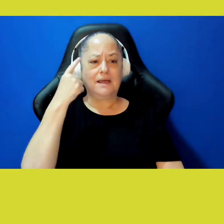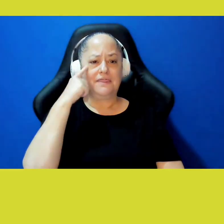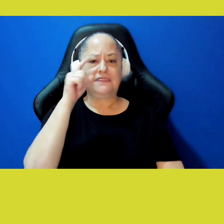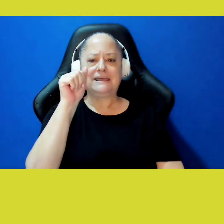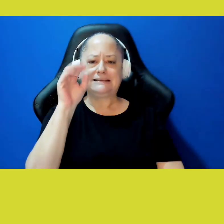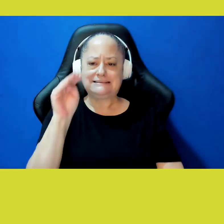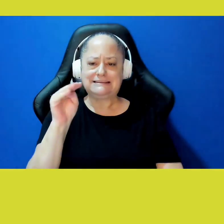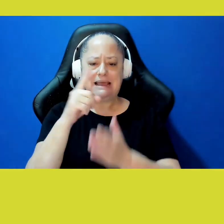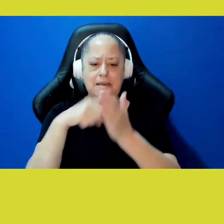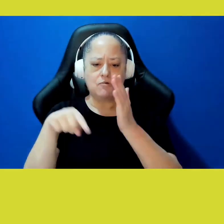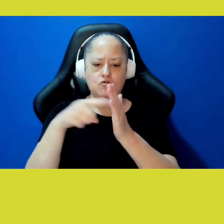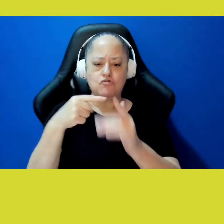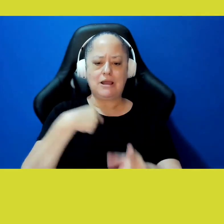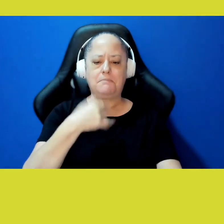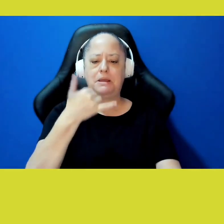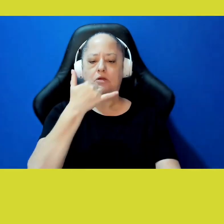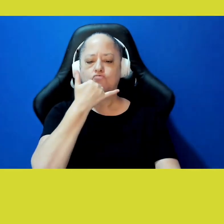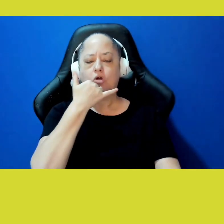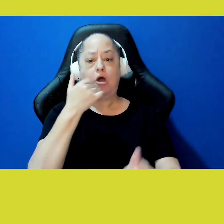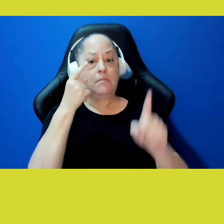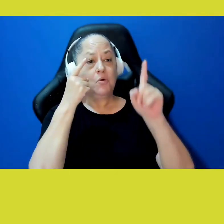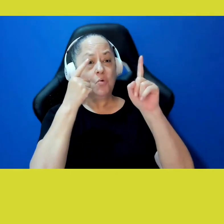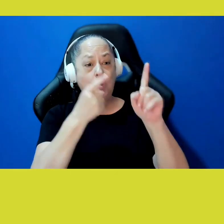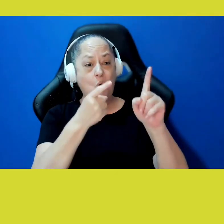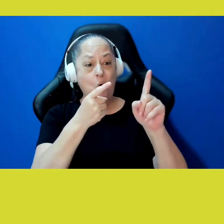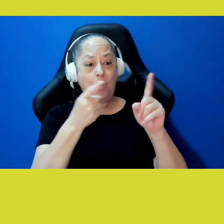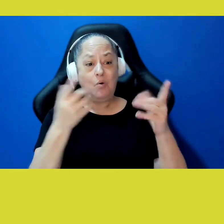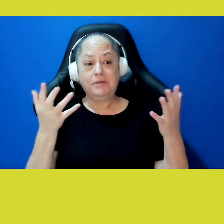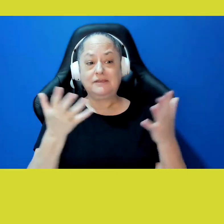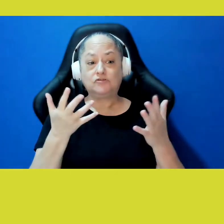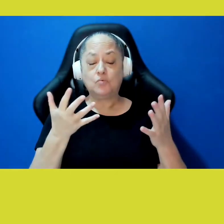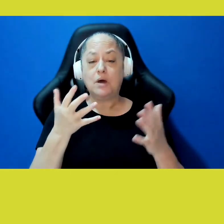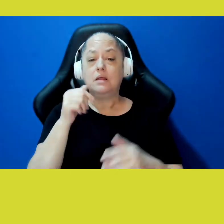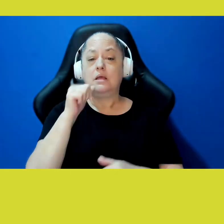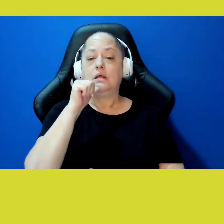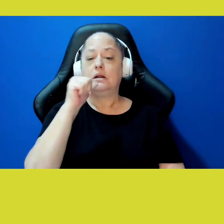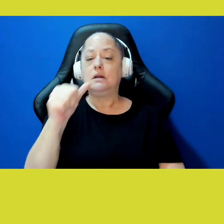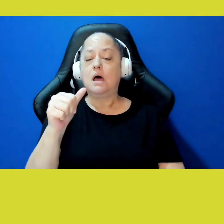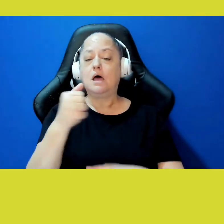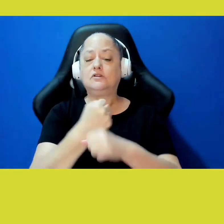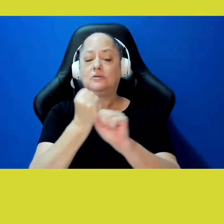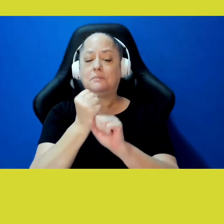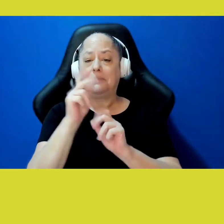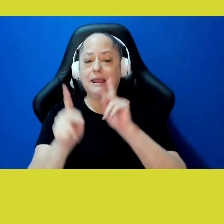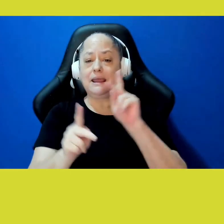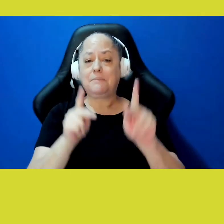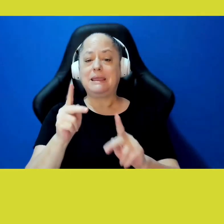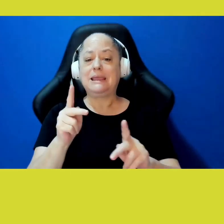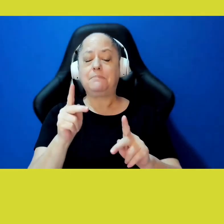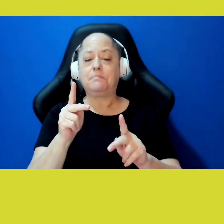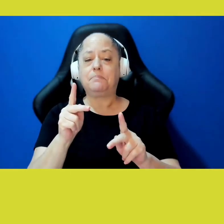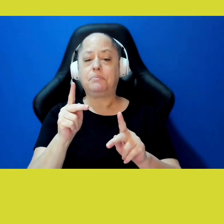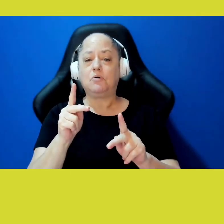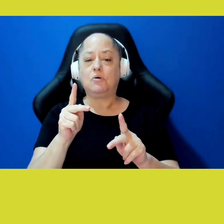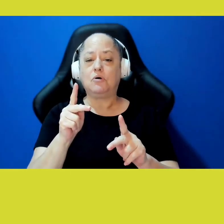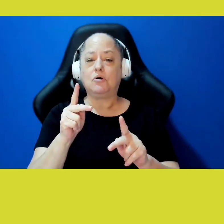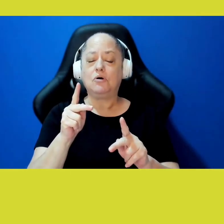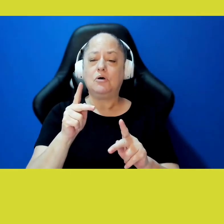if I'm wrong the goal is to not put to not make people step a whole bunch of stones in order to get that